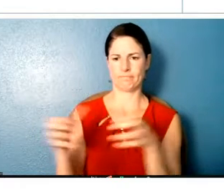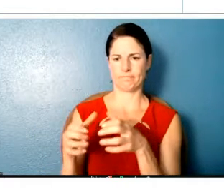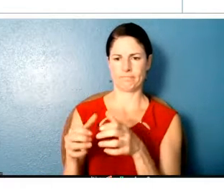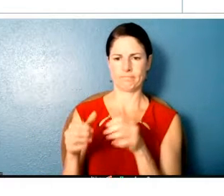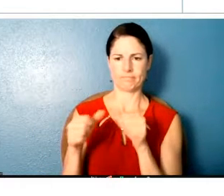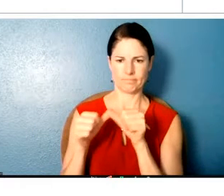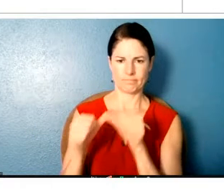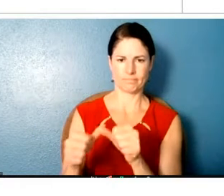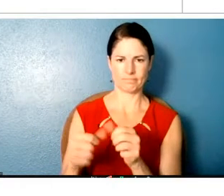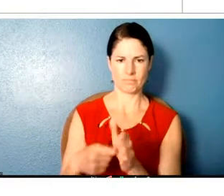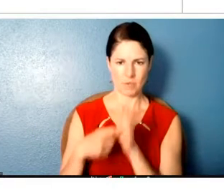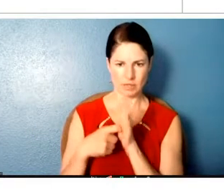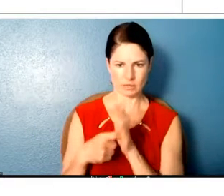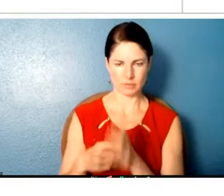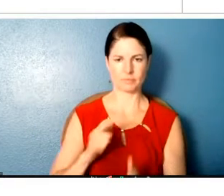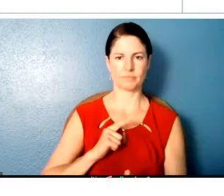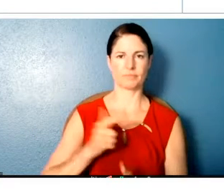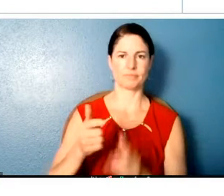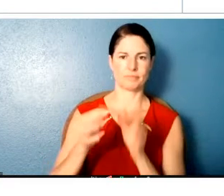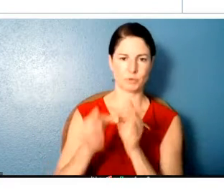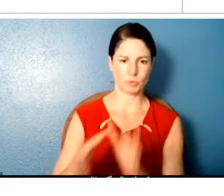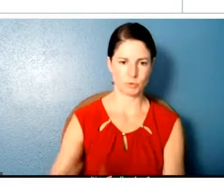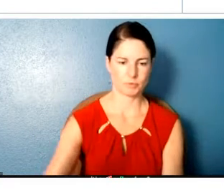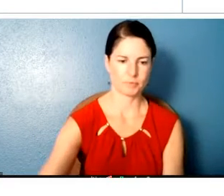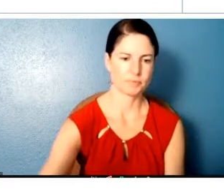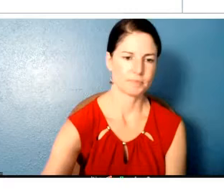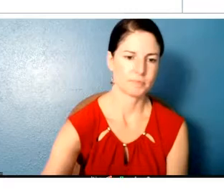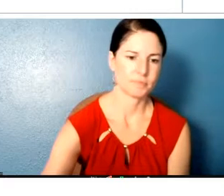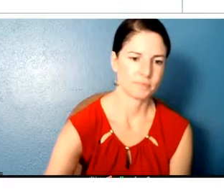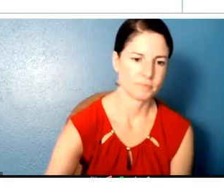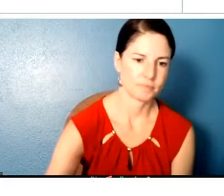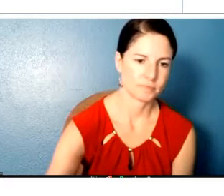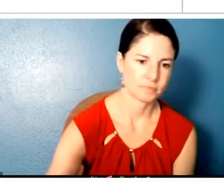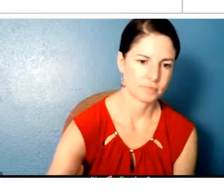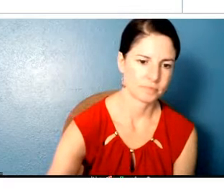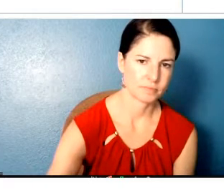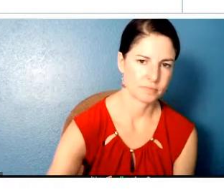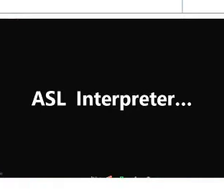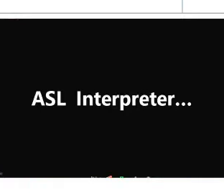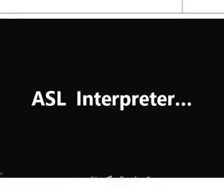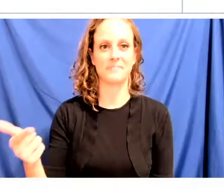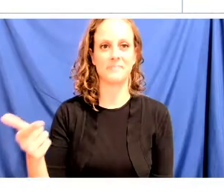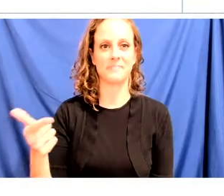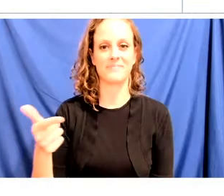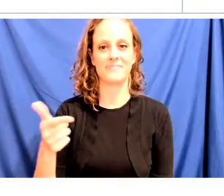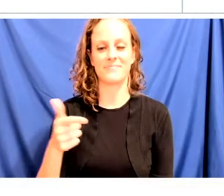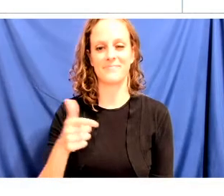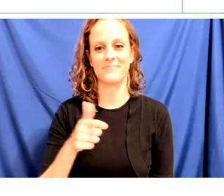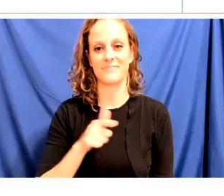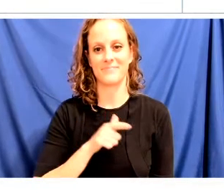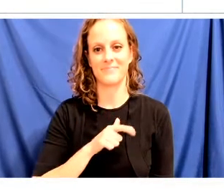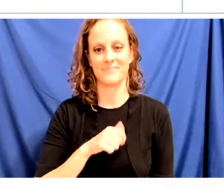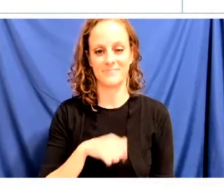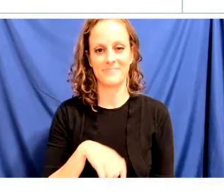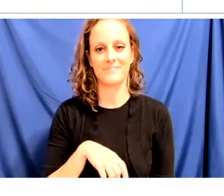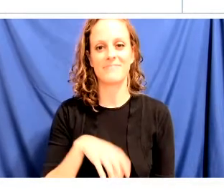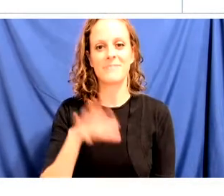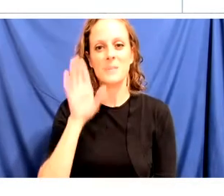We will be using easily identifiable boundaries, in other words, major streets freeways.